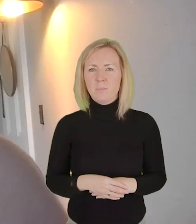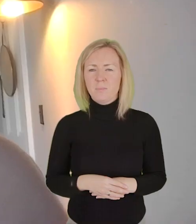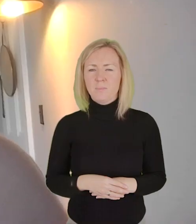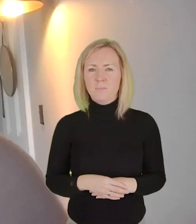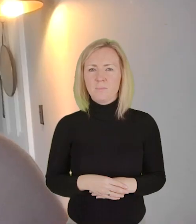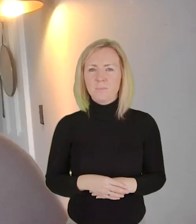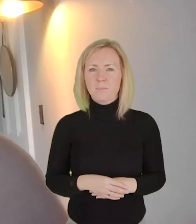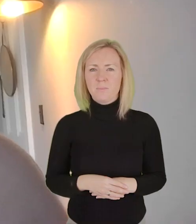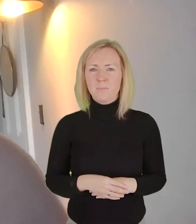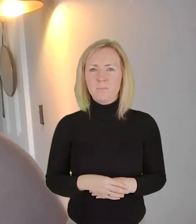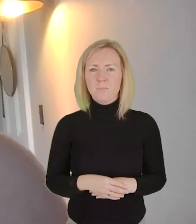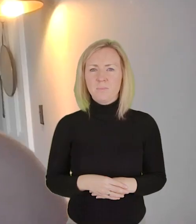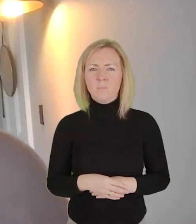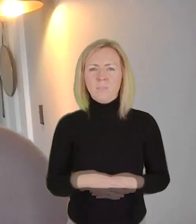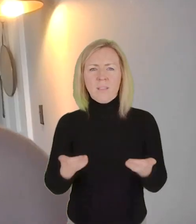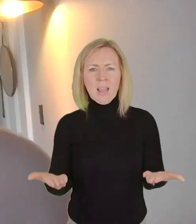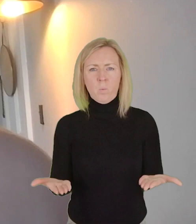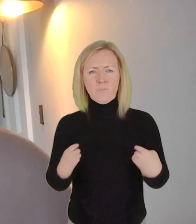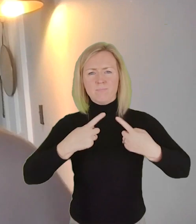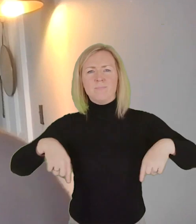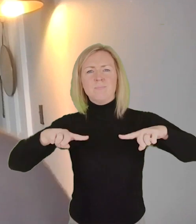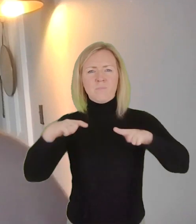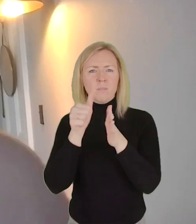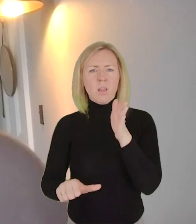So at the moment, we're at the start of the journey.